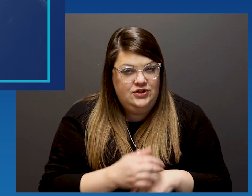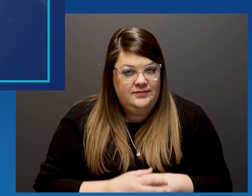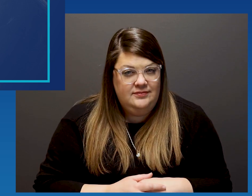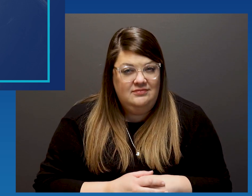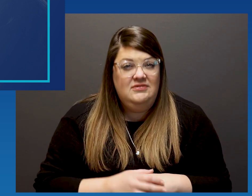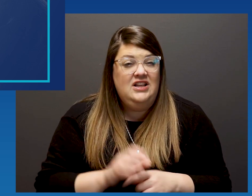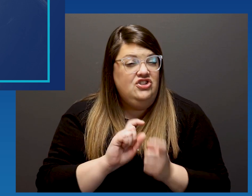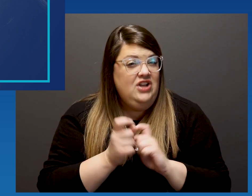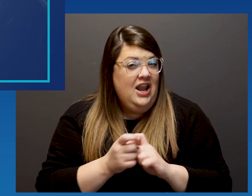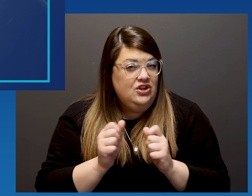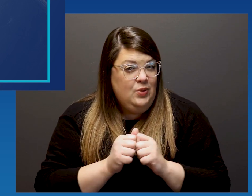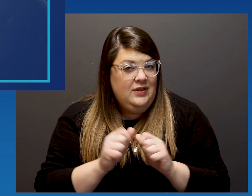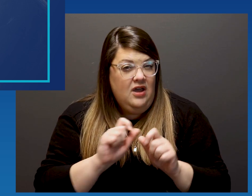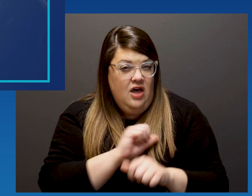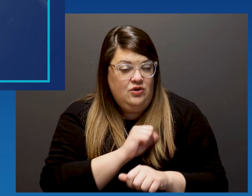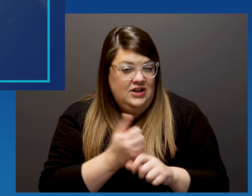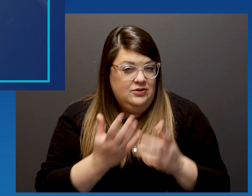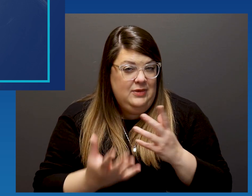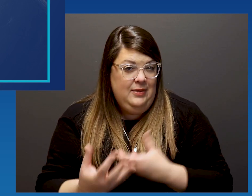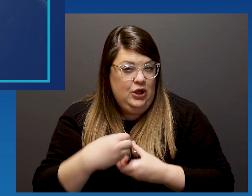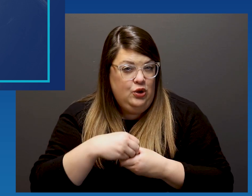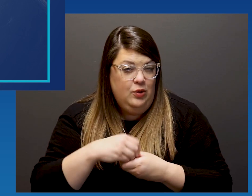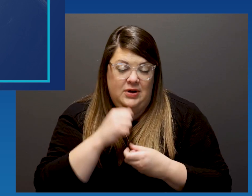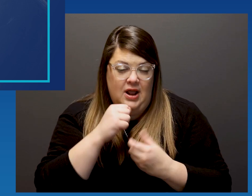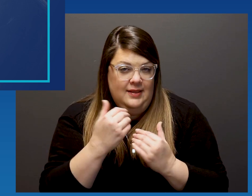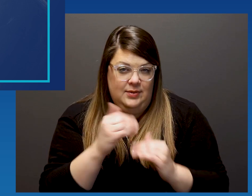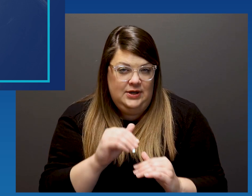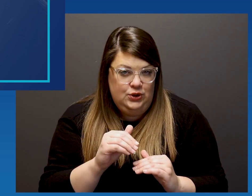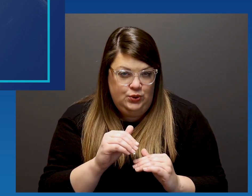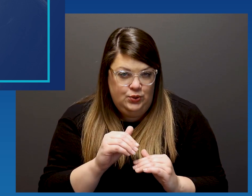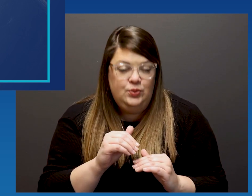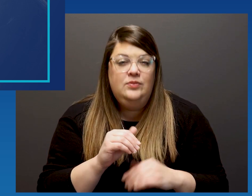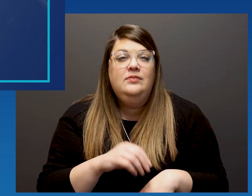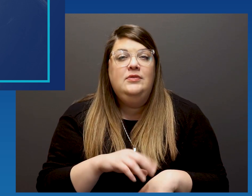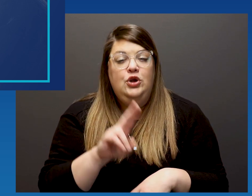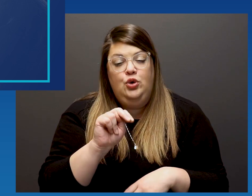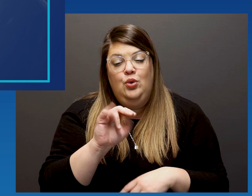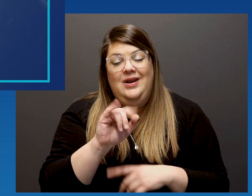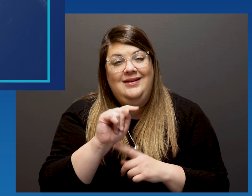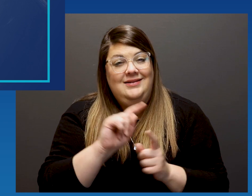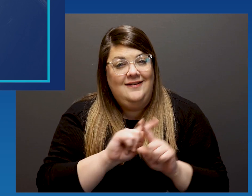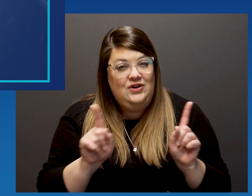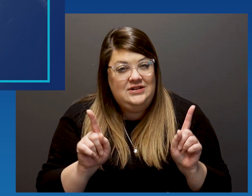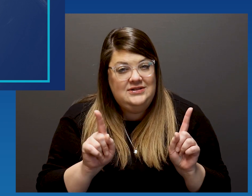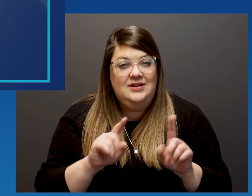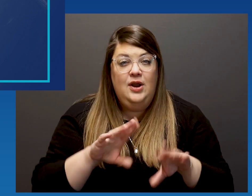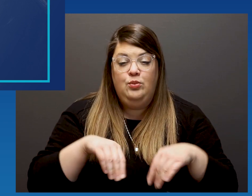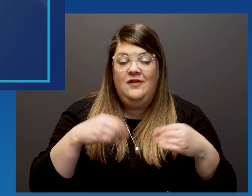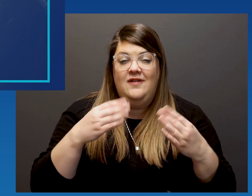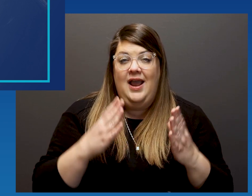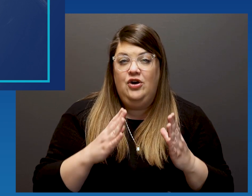Changes with the authorization may include but are not limited to, unit differences, provider updates,